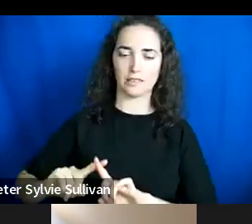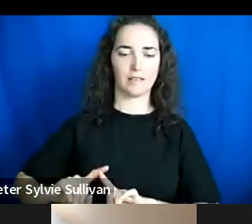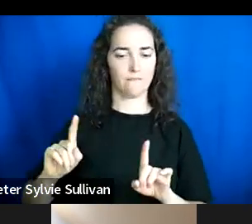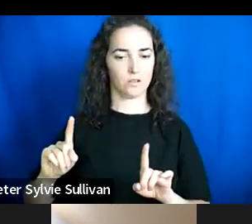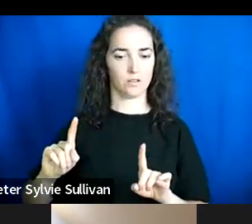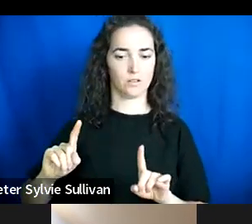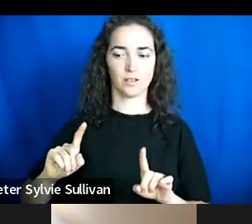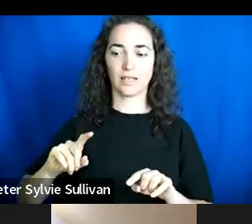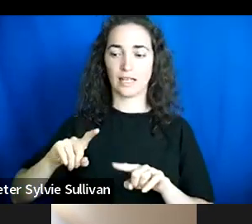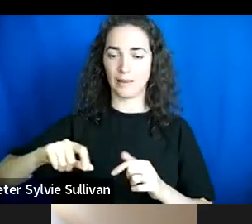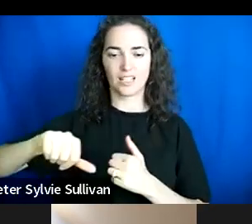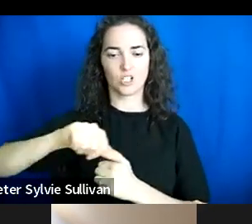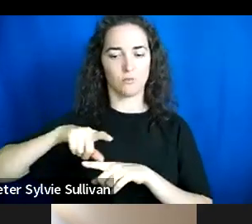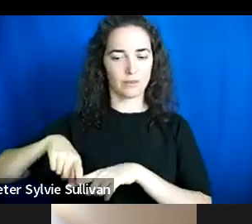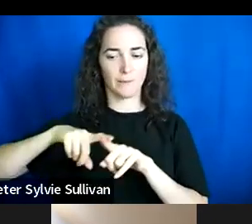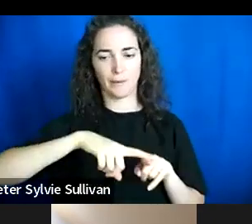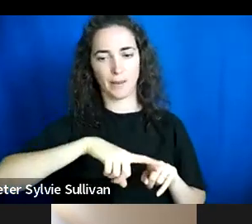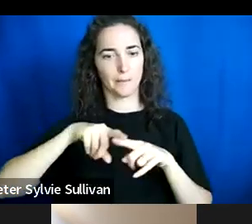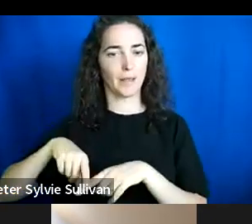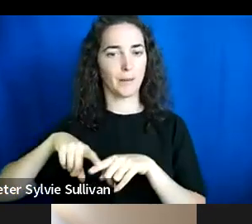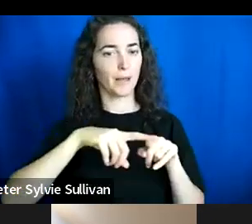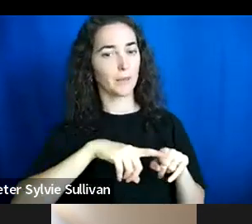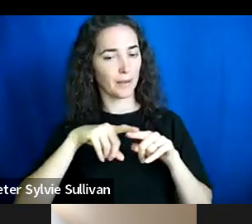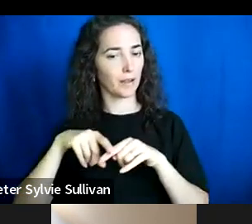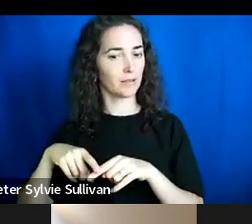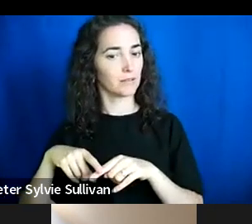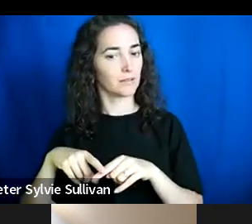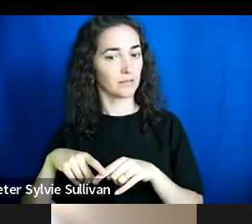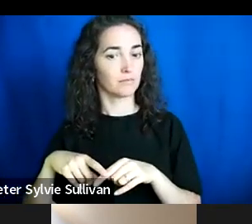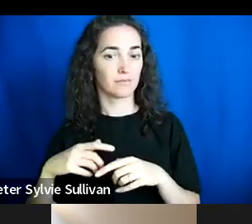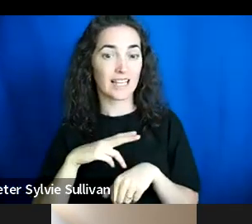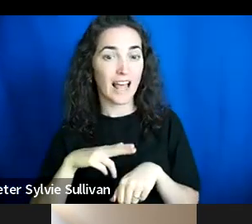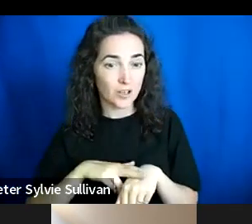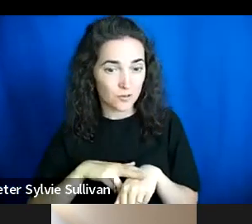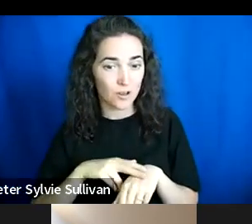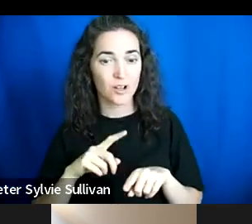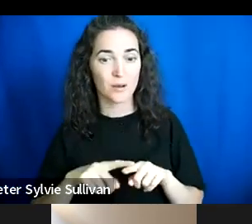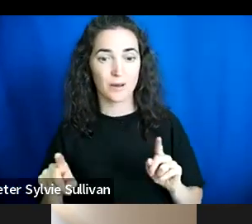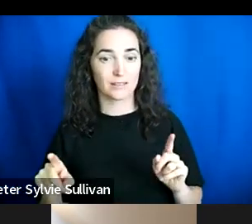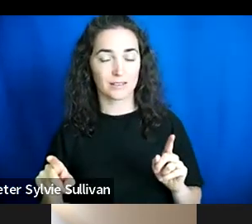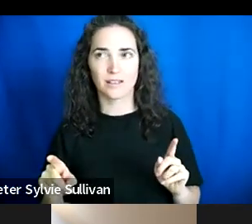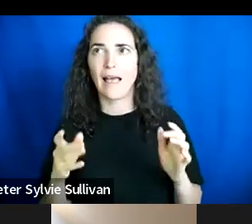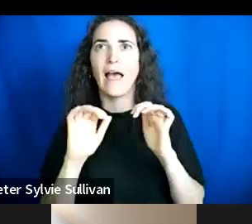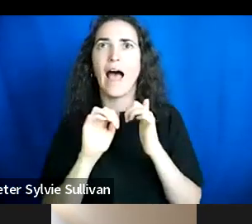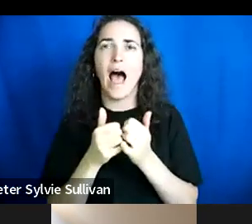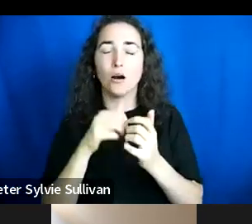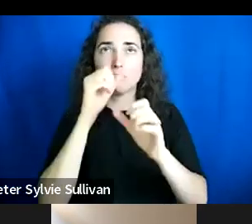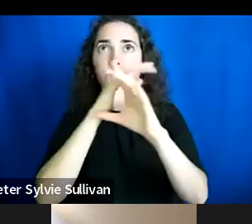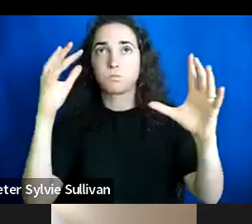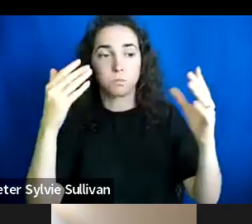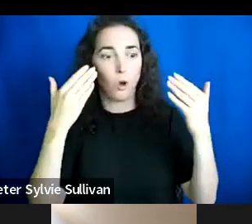It happens with disability and it's inherent it's natural, but it's definitely not something that there's a roadmap for how to book on.